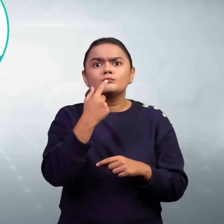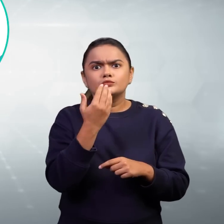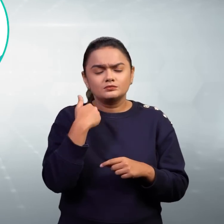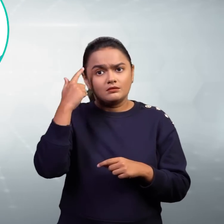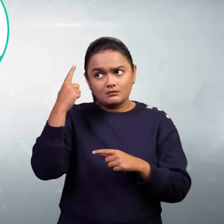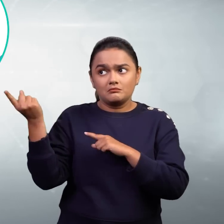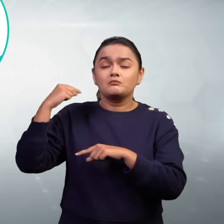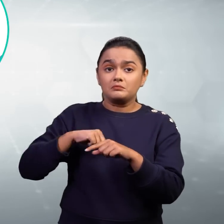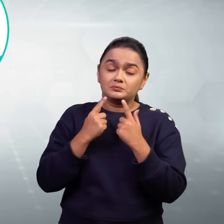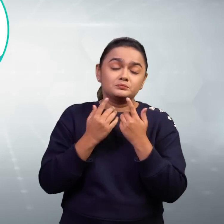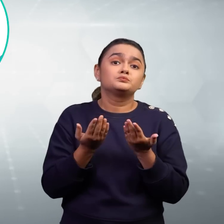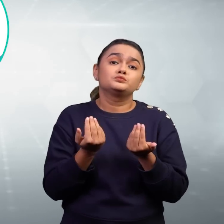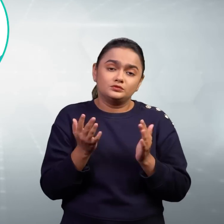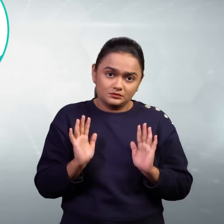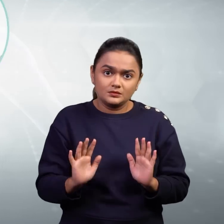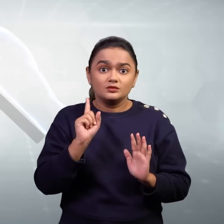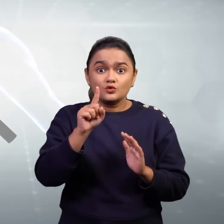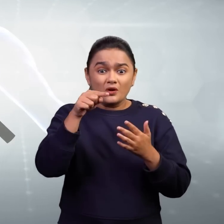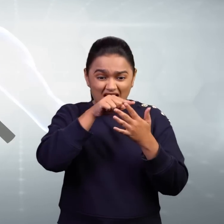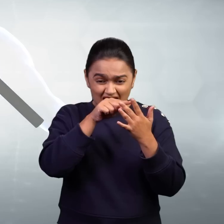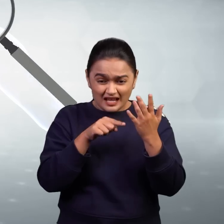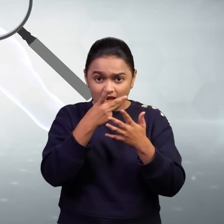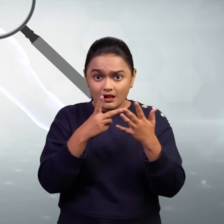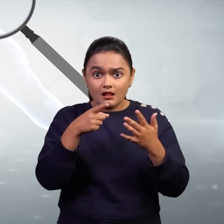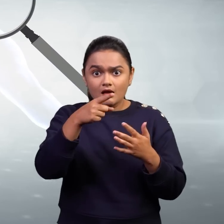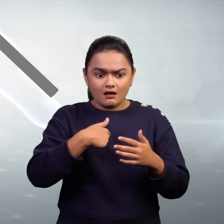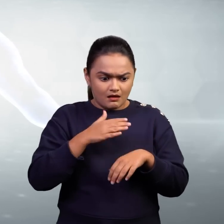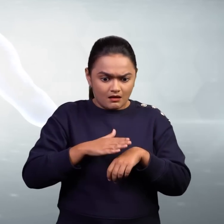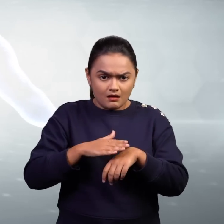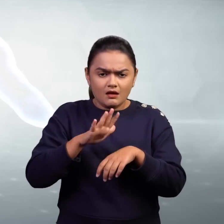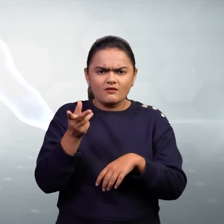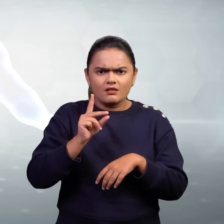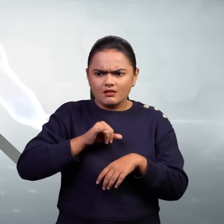we may worry about developing it too. So if you experience symptoms like